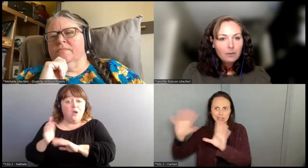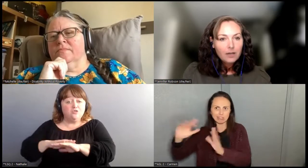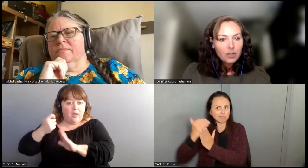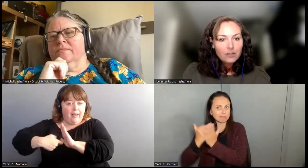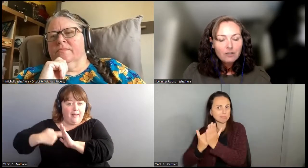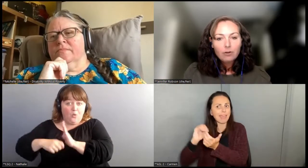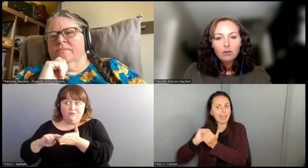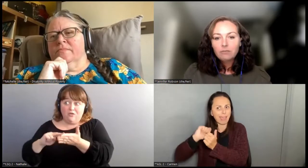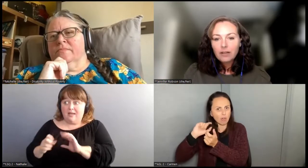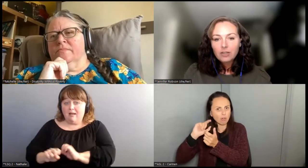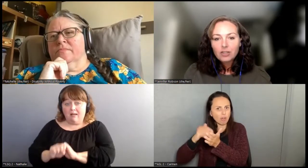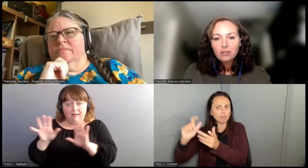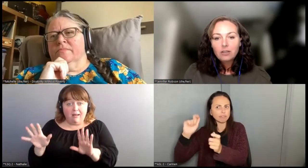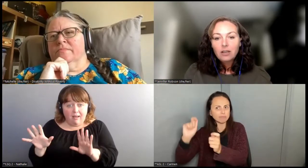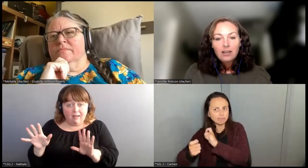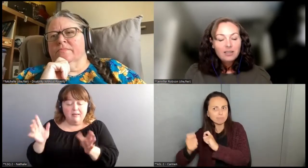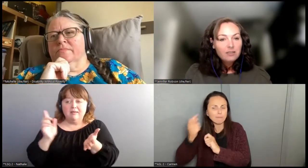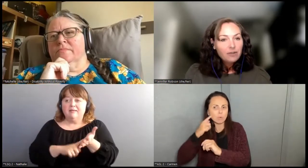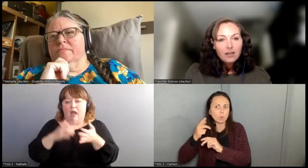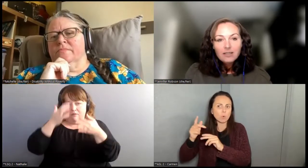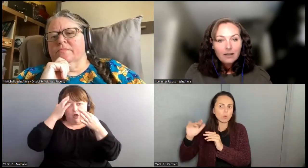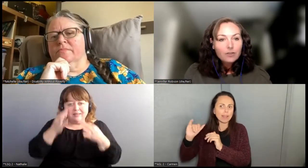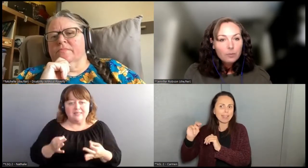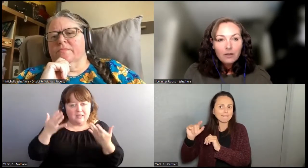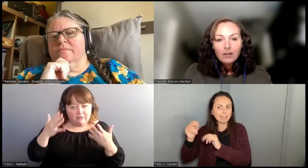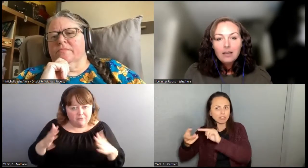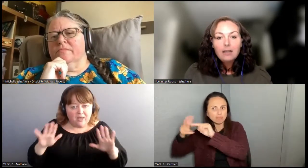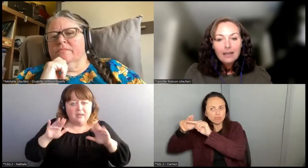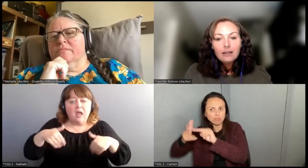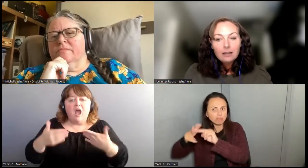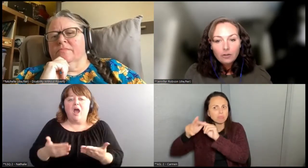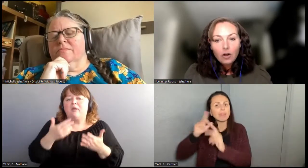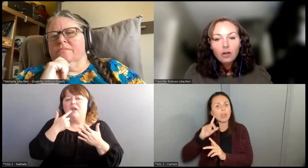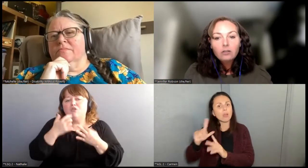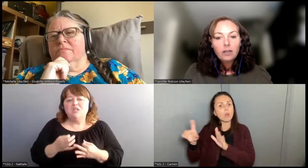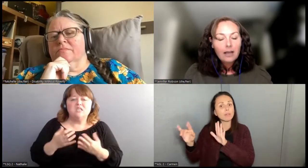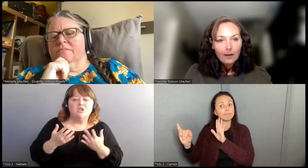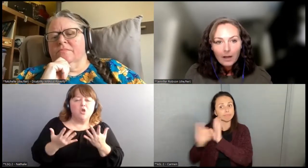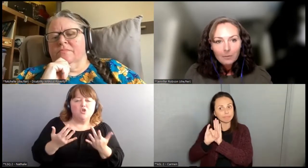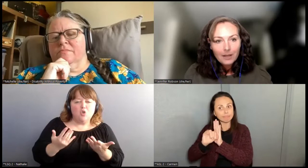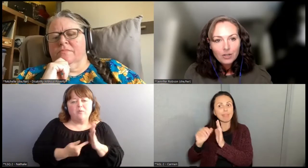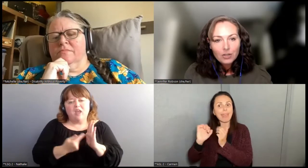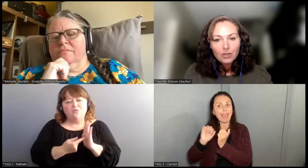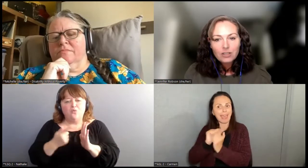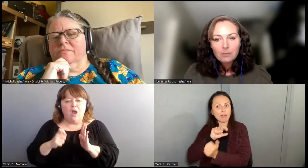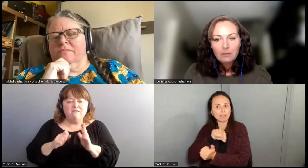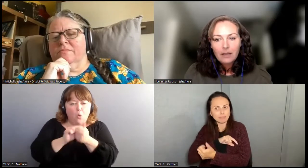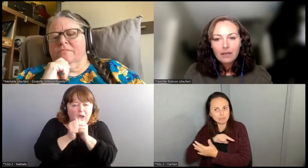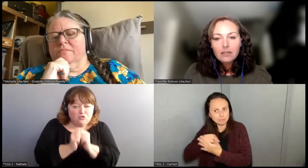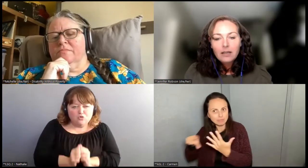TO BE ADJUSTED FOR INFLATION. IT DEFINES ELIGIBILITY IN THE LAW AND HOW APPLICATIONS ARE TO BE